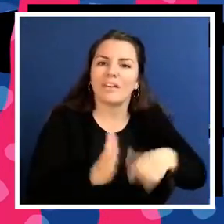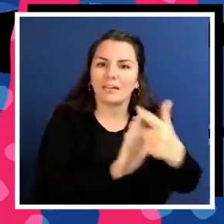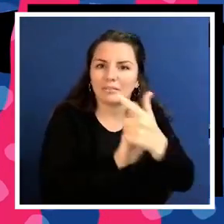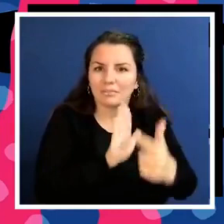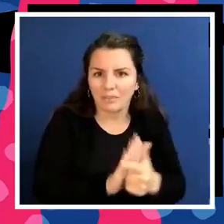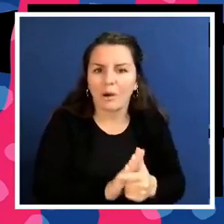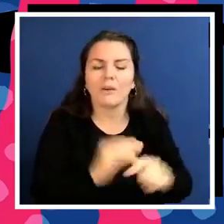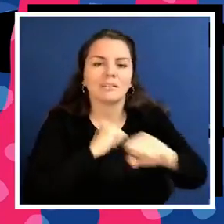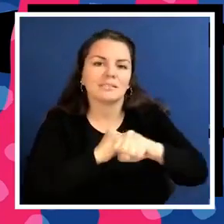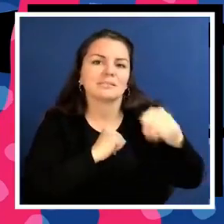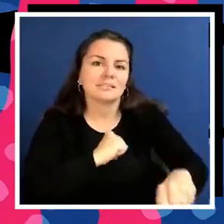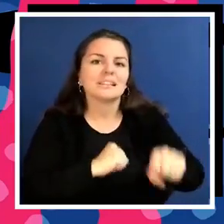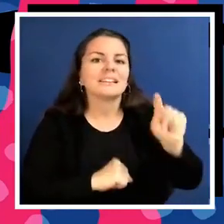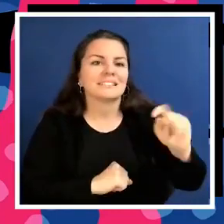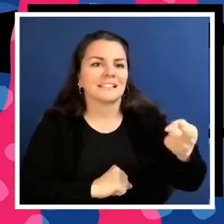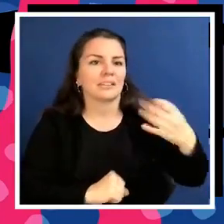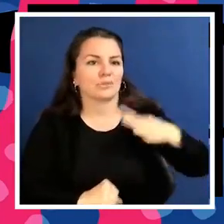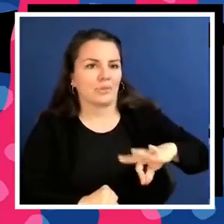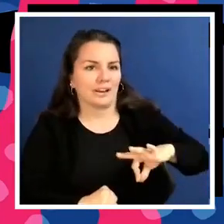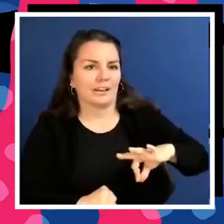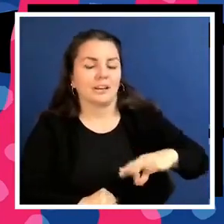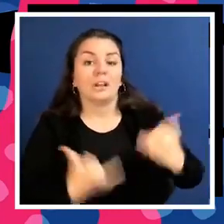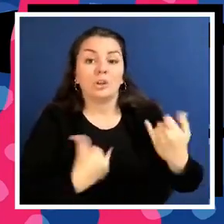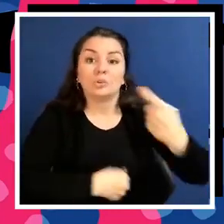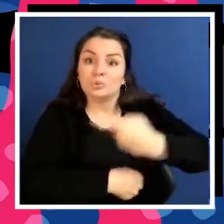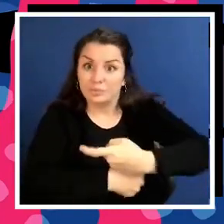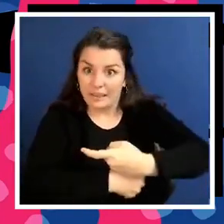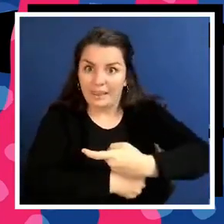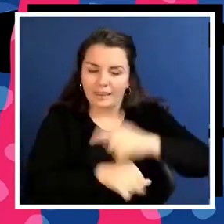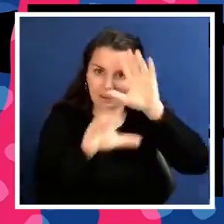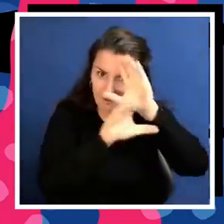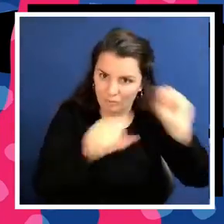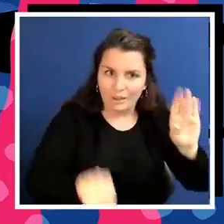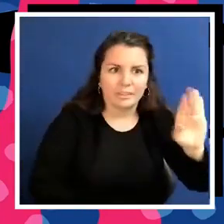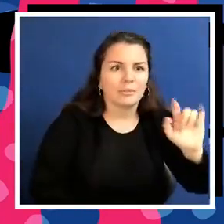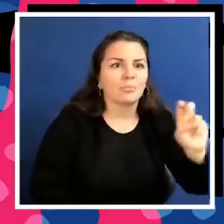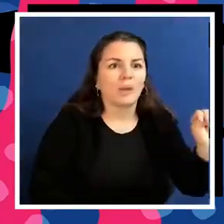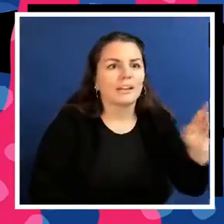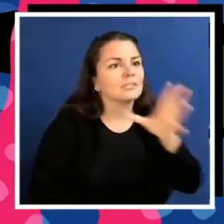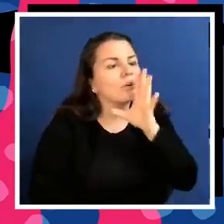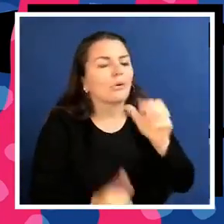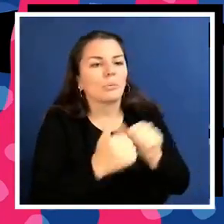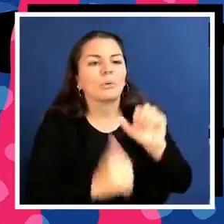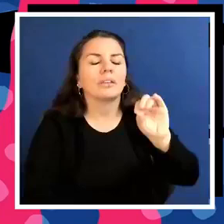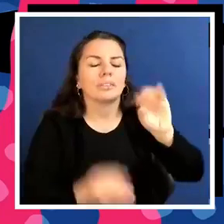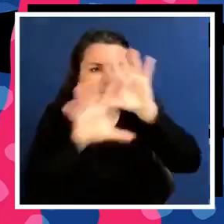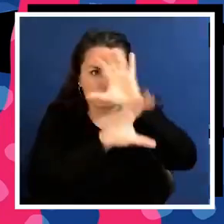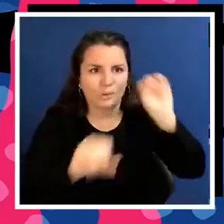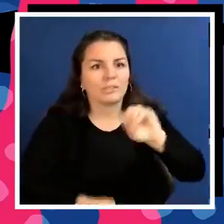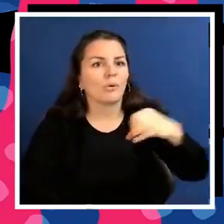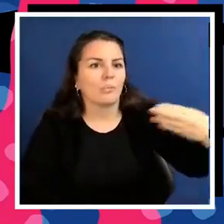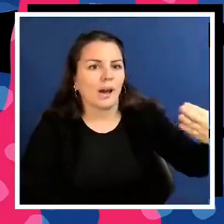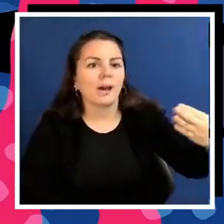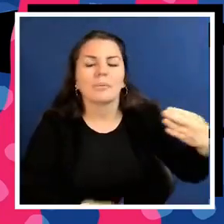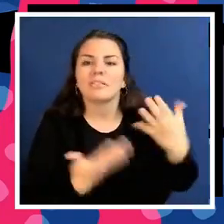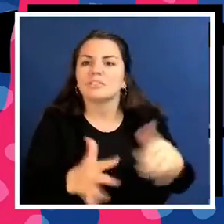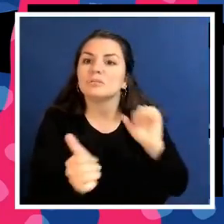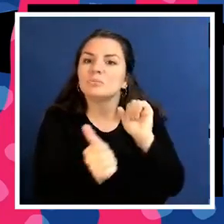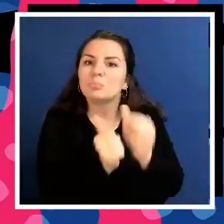YOUR COHOST TODAY AS WE SHALL BE THE FIRST CHECKS AND DEPOSITS HITTING BANK ACCOUNTS AS PART OF THE EXPANDED CHILD